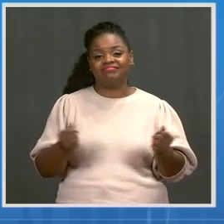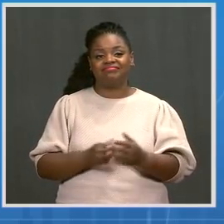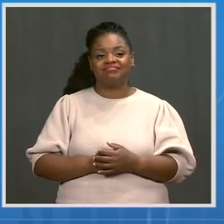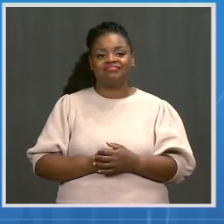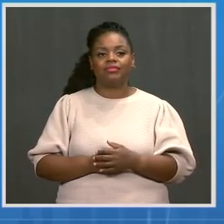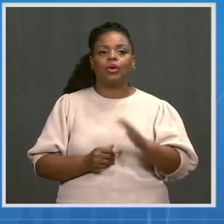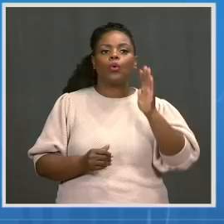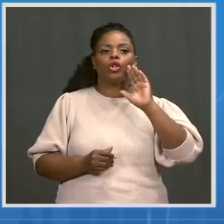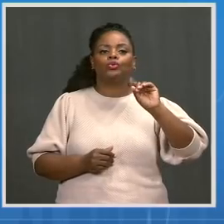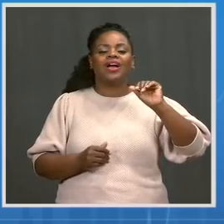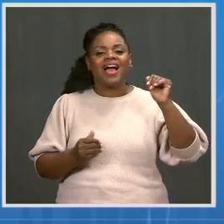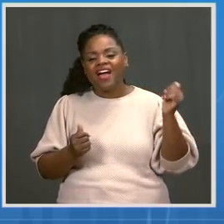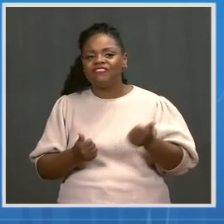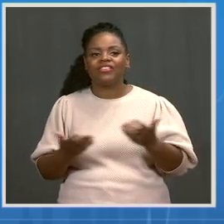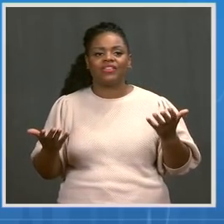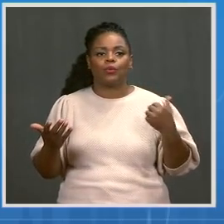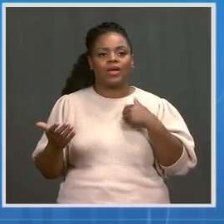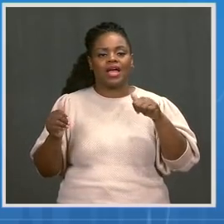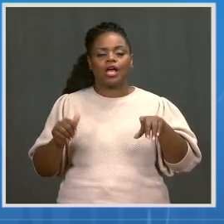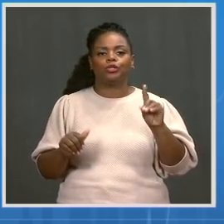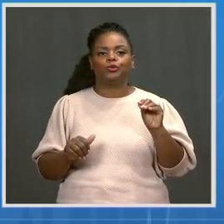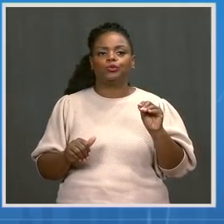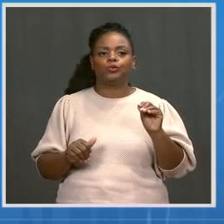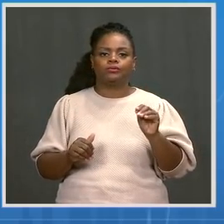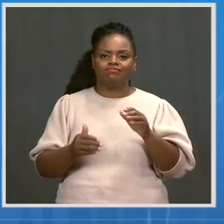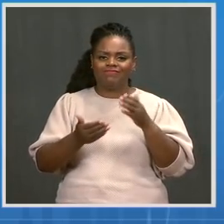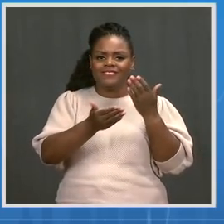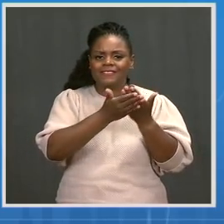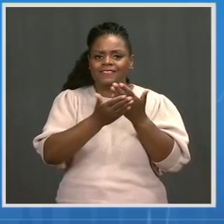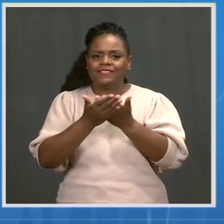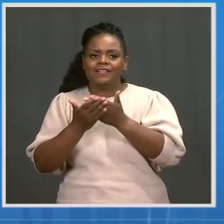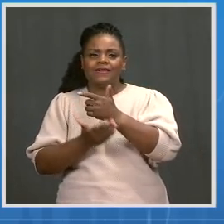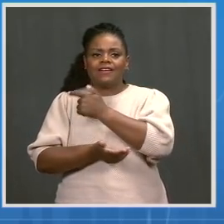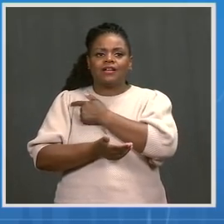as many Americans vaccinated as possible. Dr. Murthy, anything to add there?